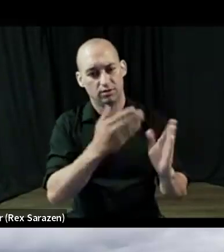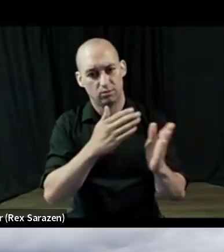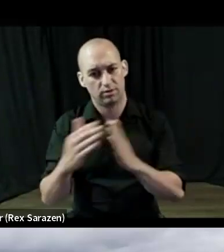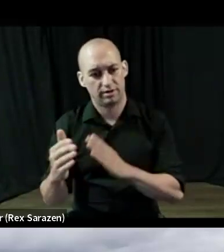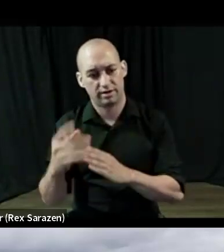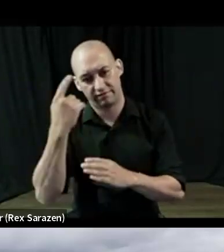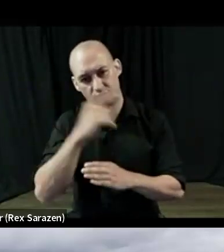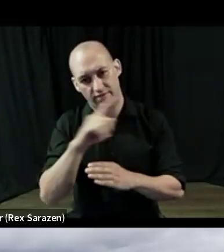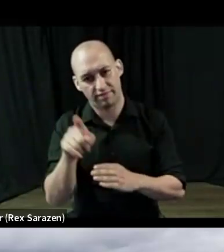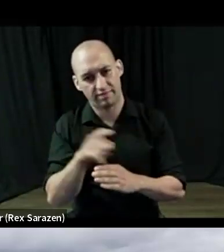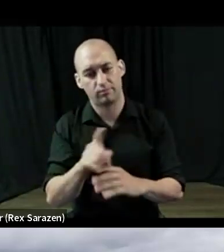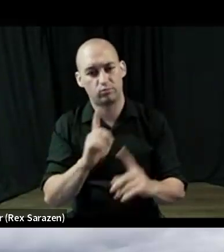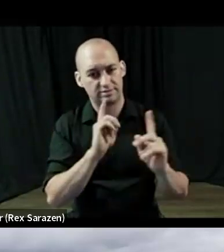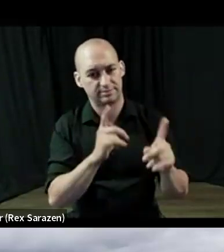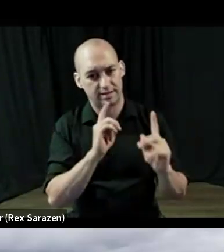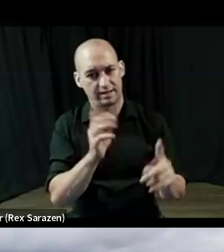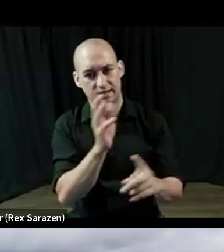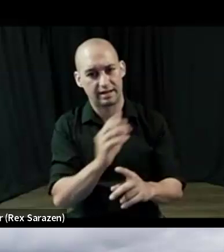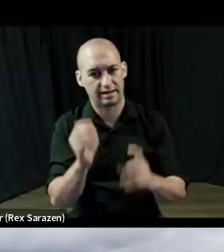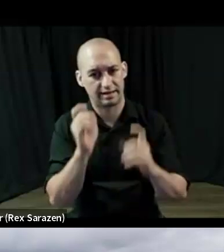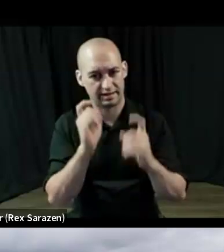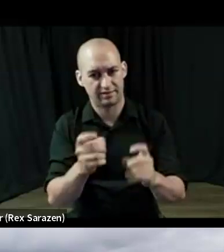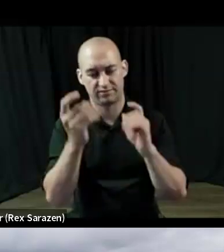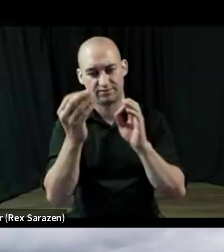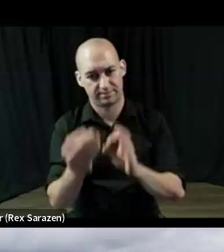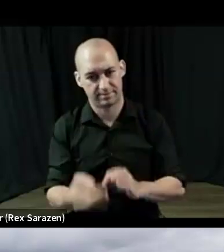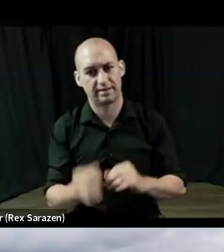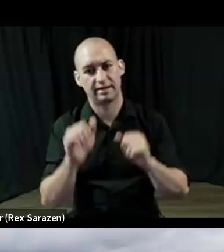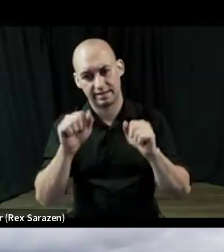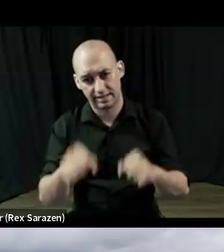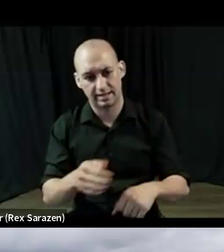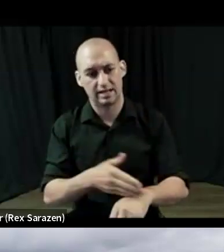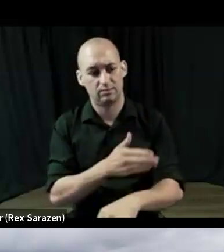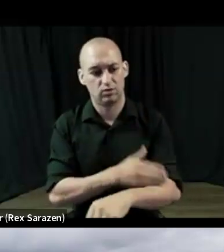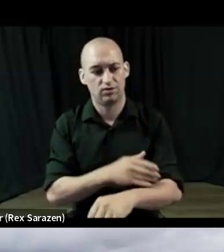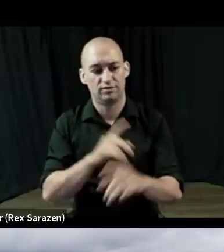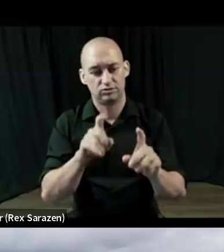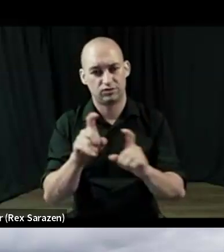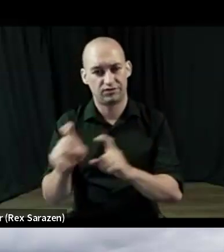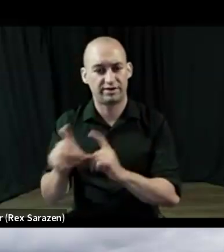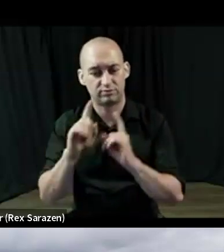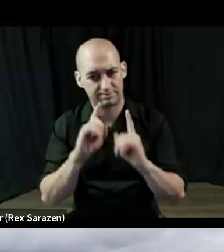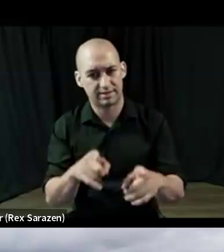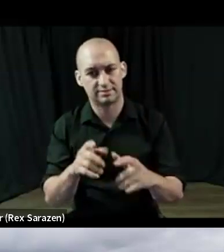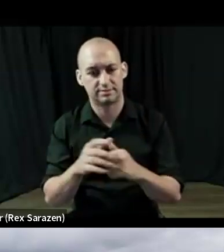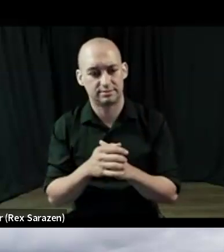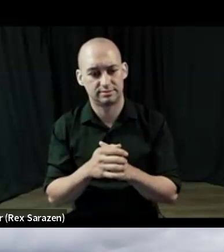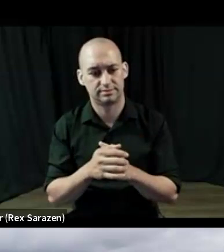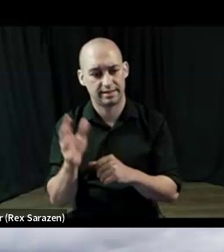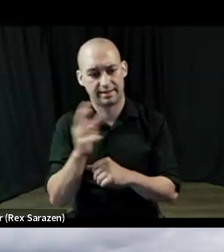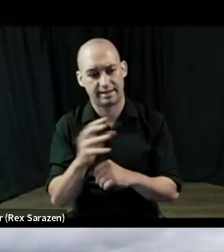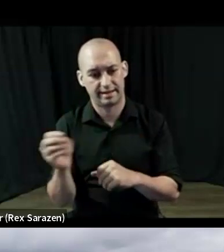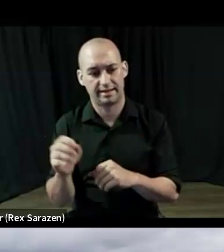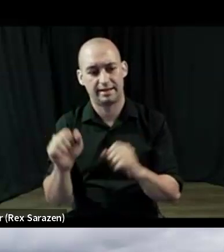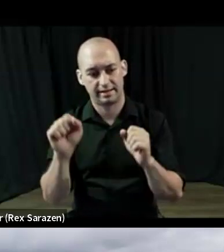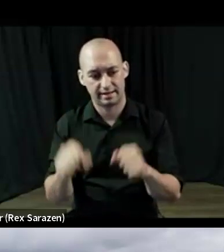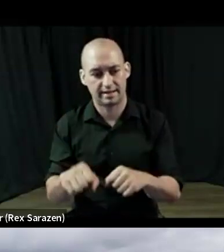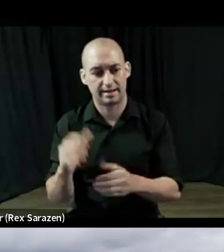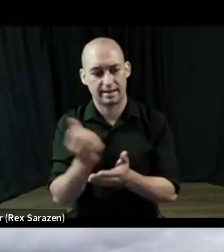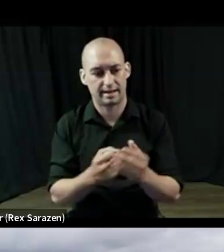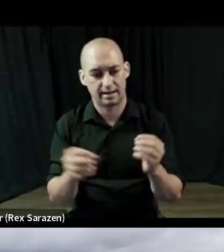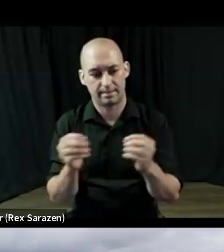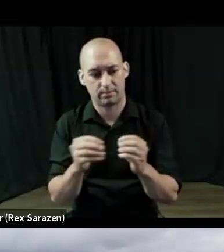to react and give feedback could improve survey responses and could get more diverse opinions